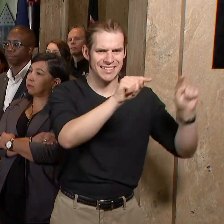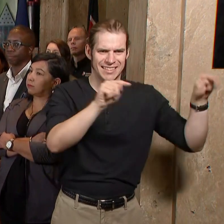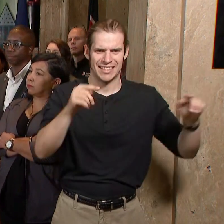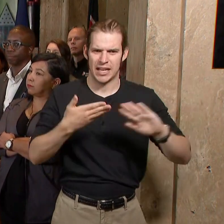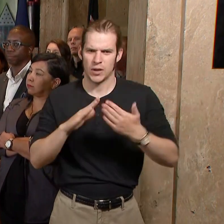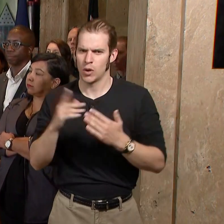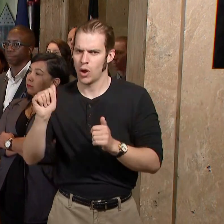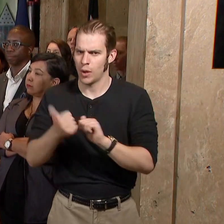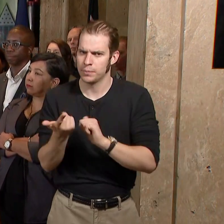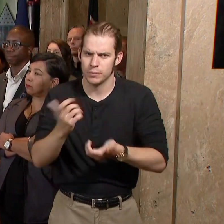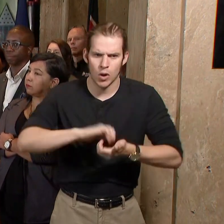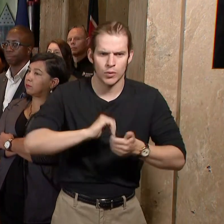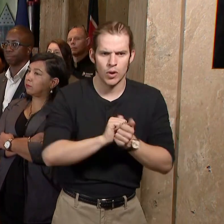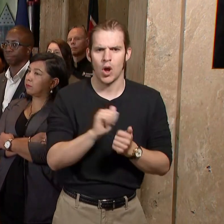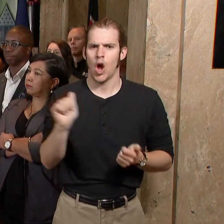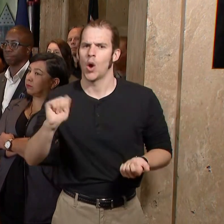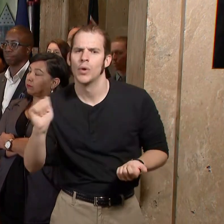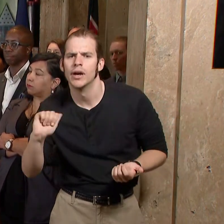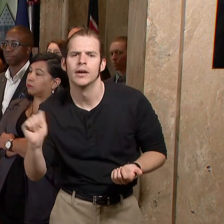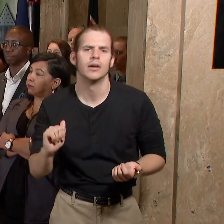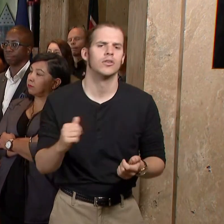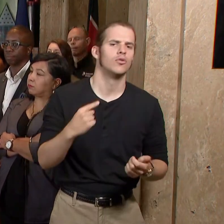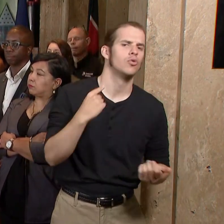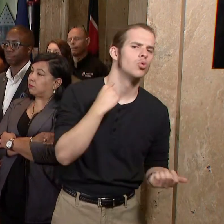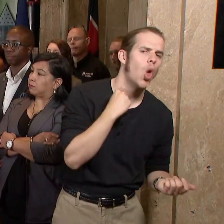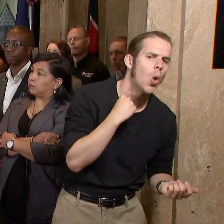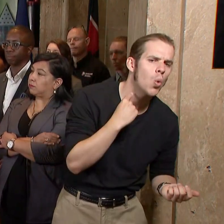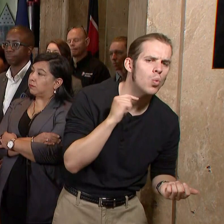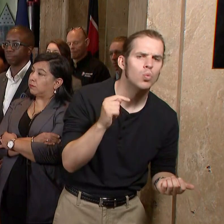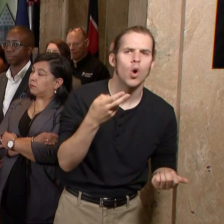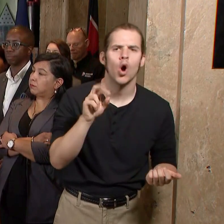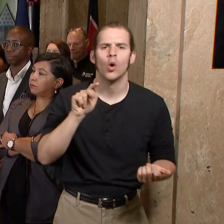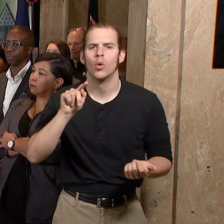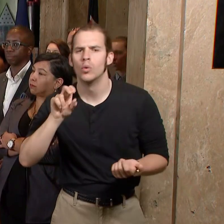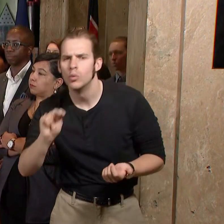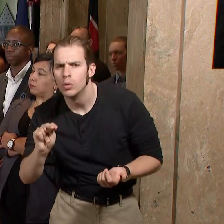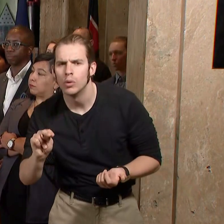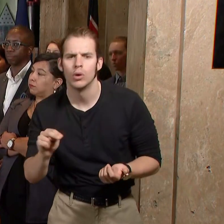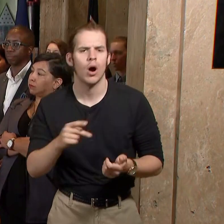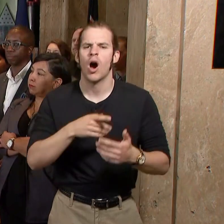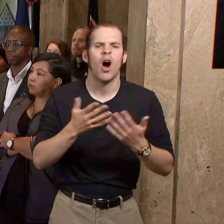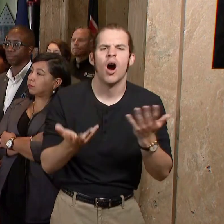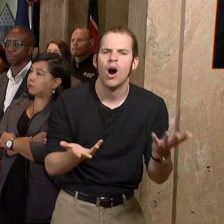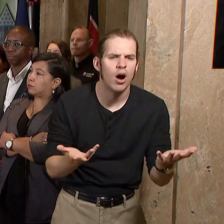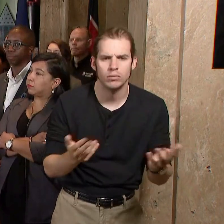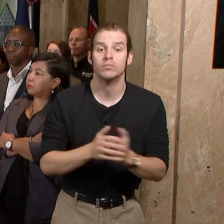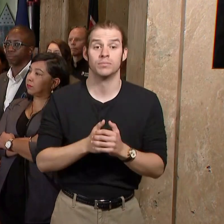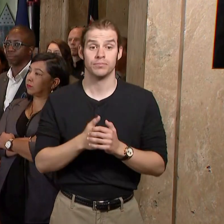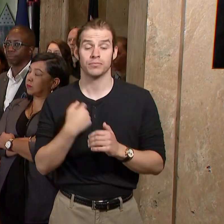yeah. Yeah. Thank you. So I'll answer, I think both these together.